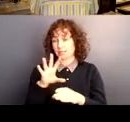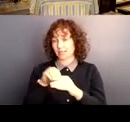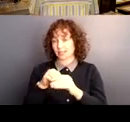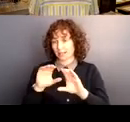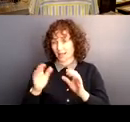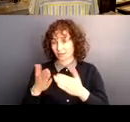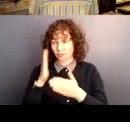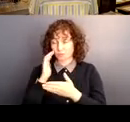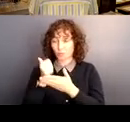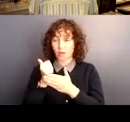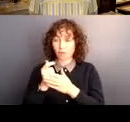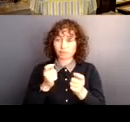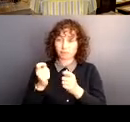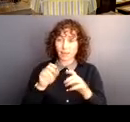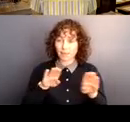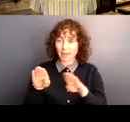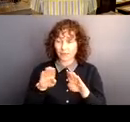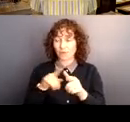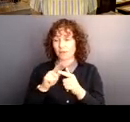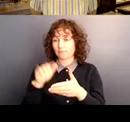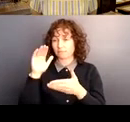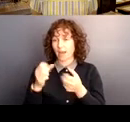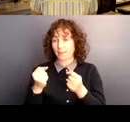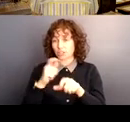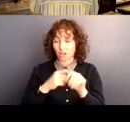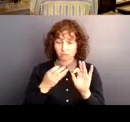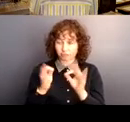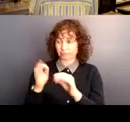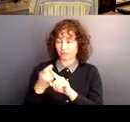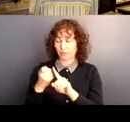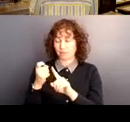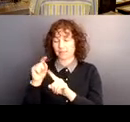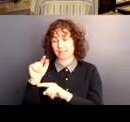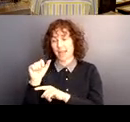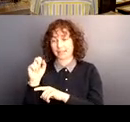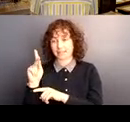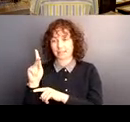and reduce time off task. For students with disabilities, music can bring awareness